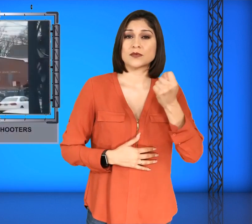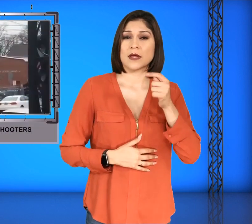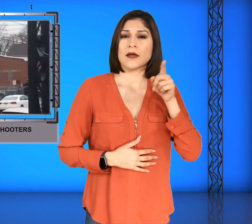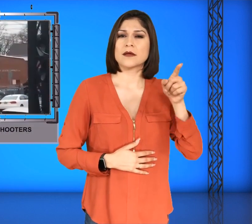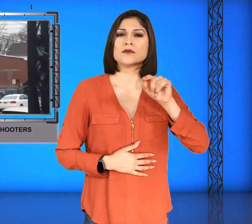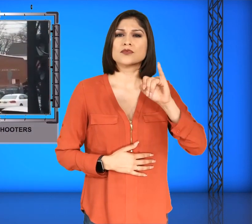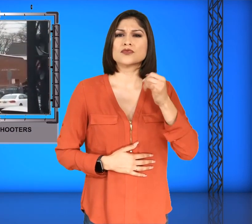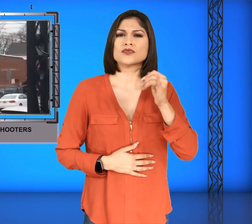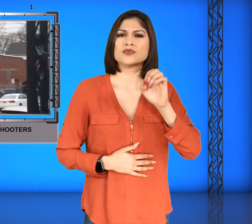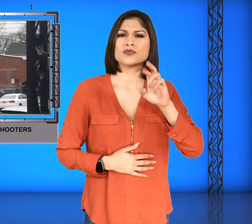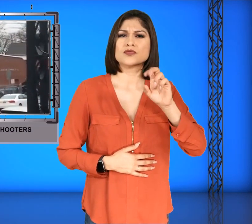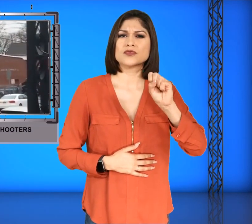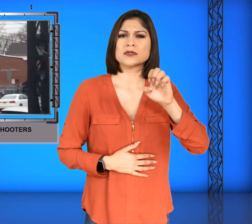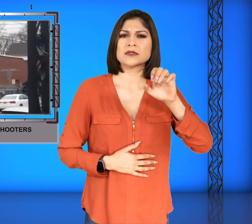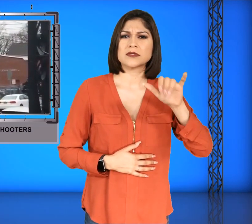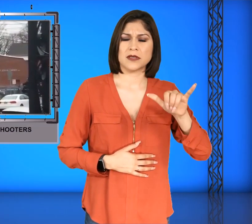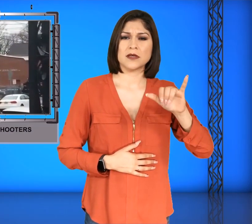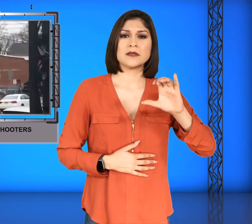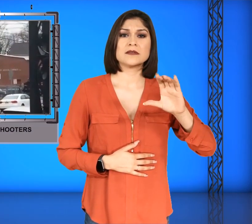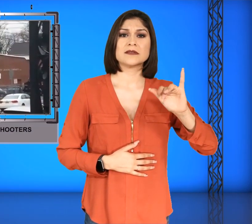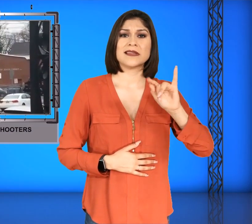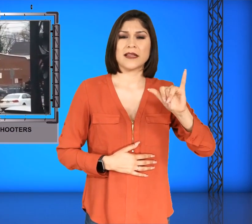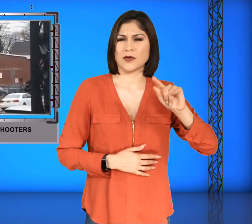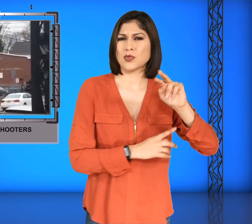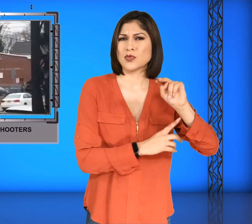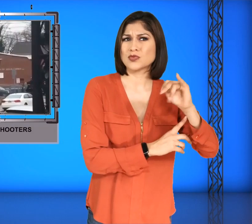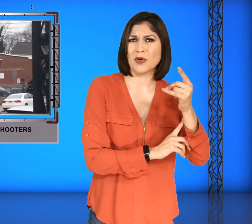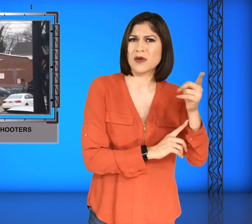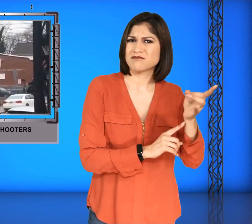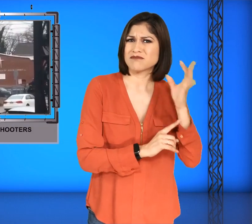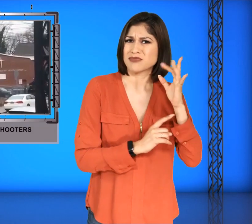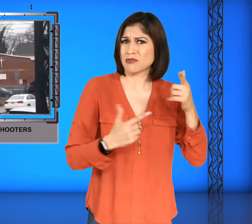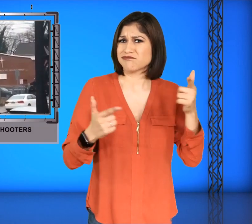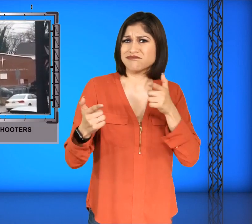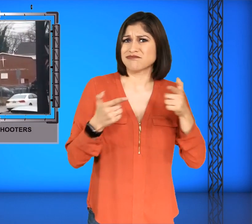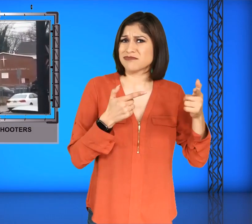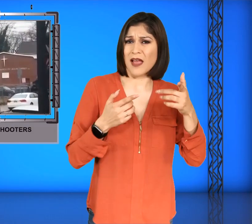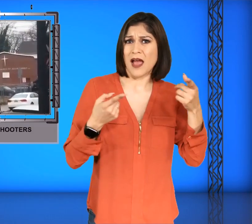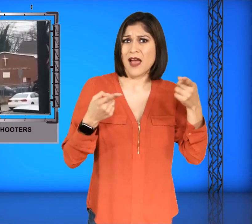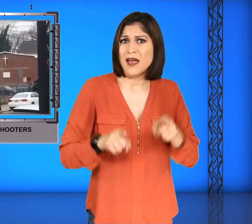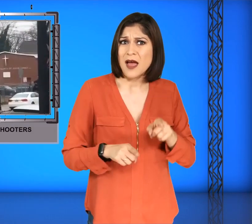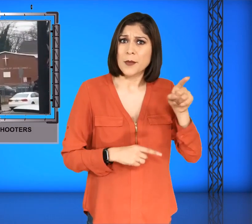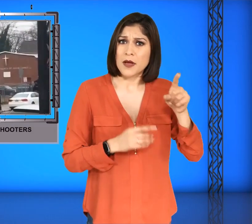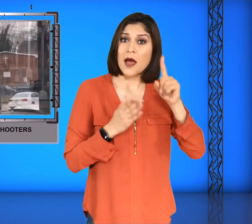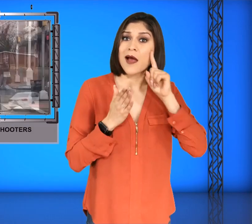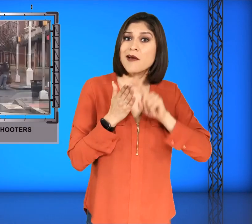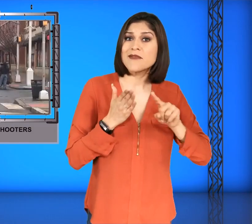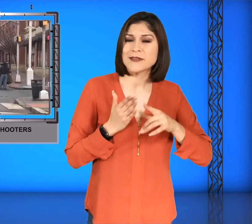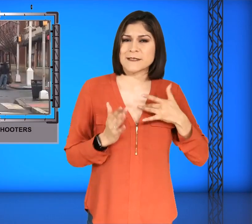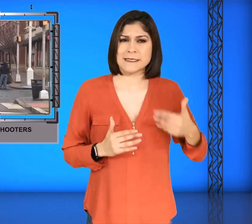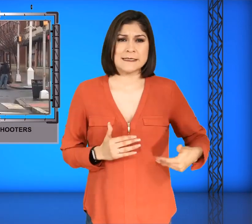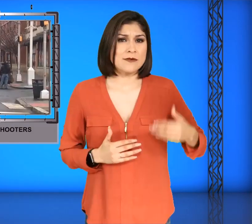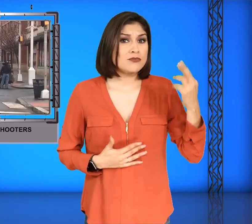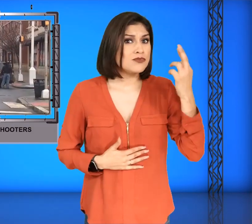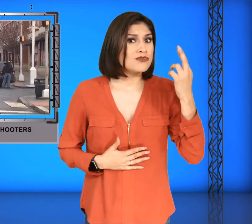Investigators believe that the attackers in Tuesday's deadly shooting in Jersey City,